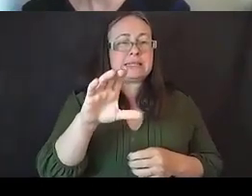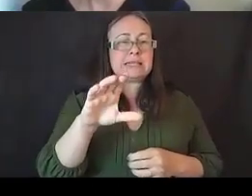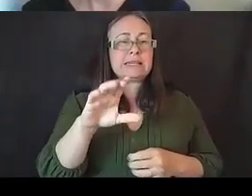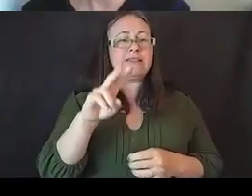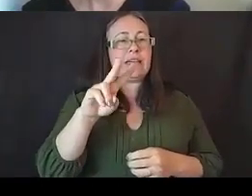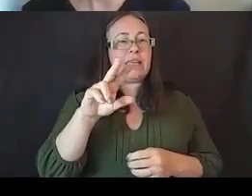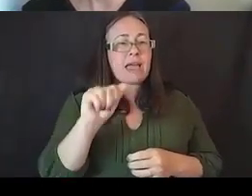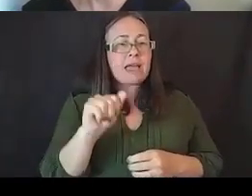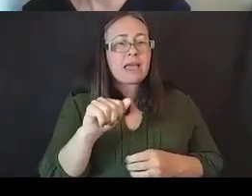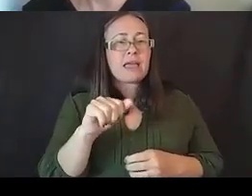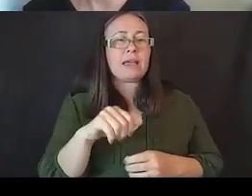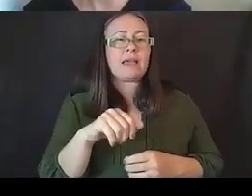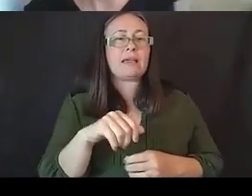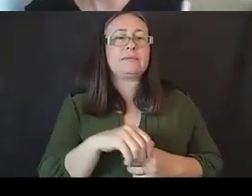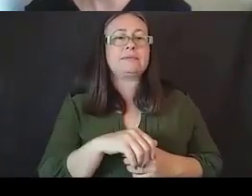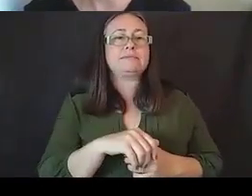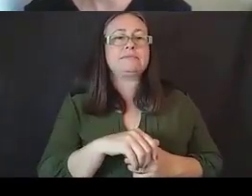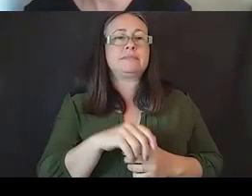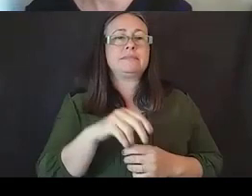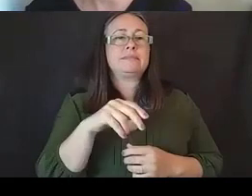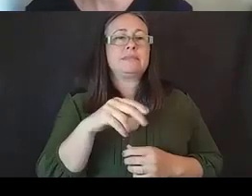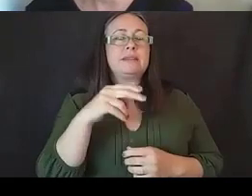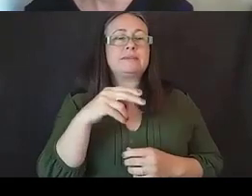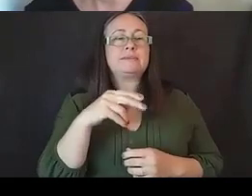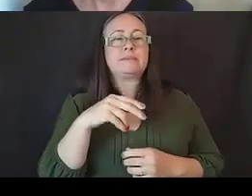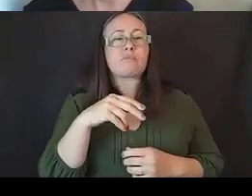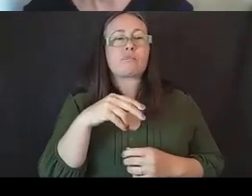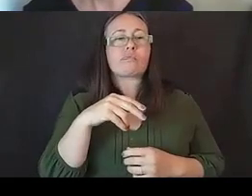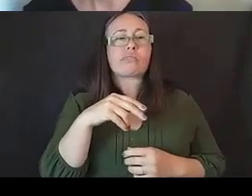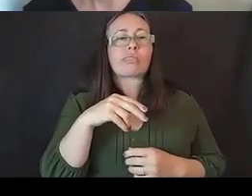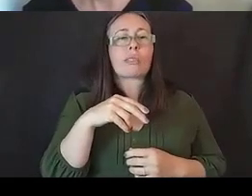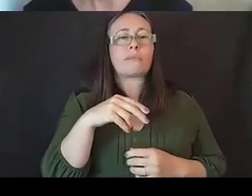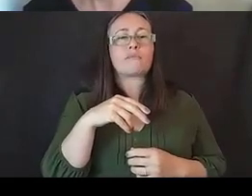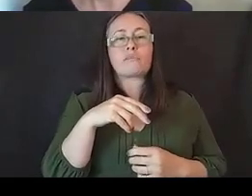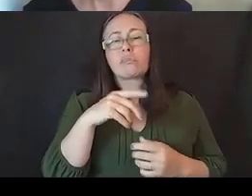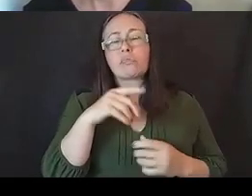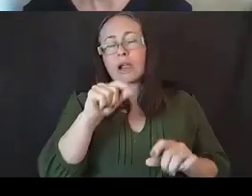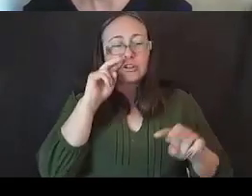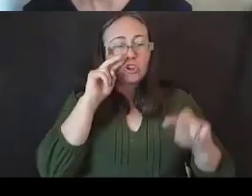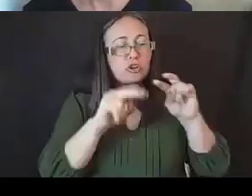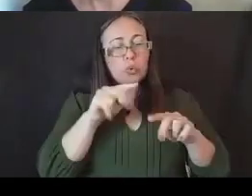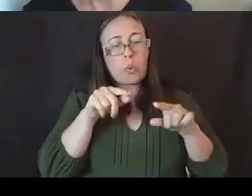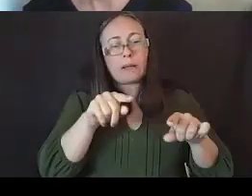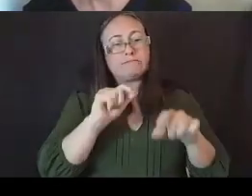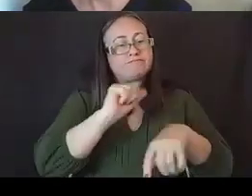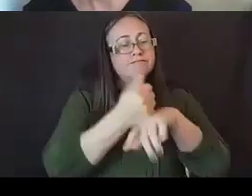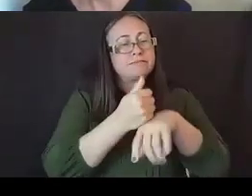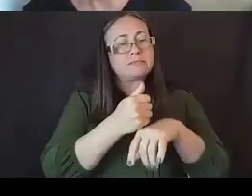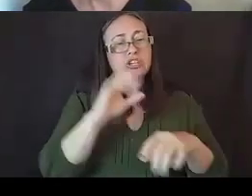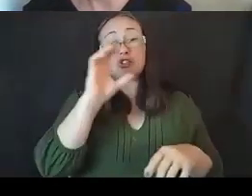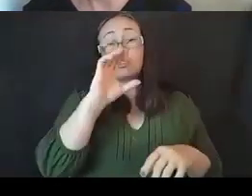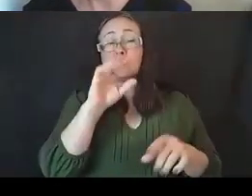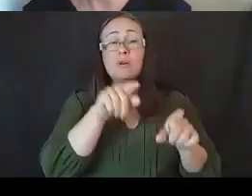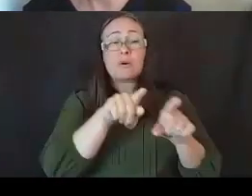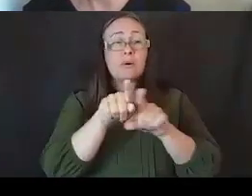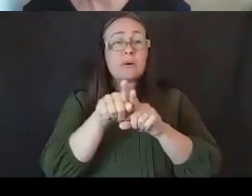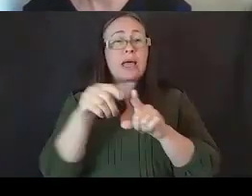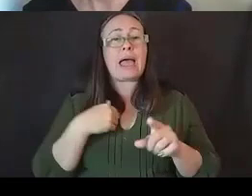So you can look at this while you're setting up your search and there's also I'll point out we have some FAQs.